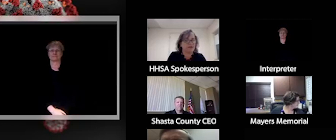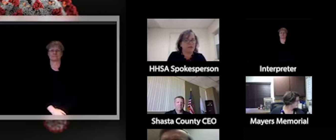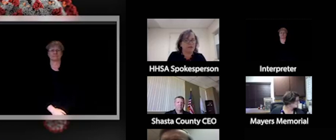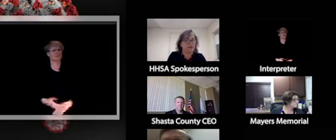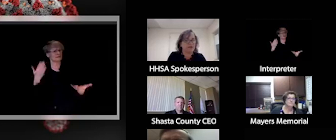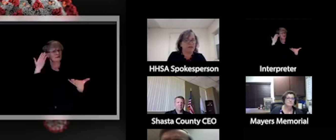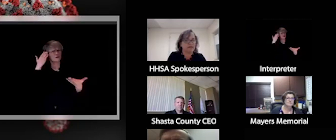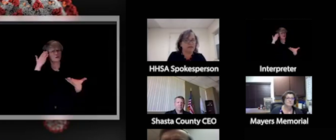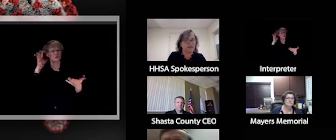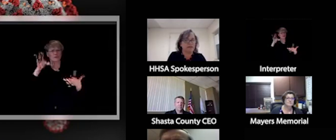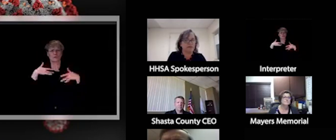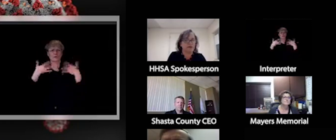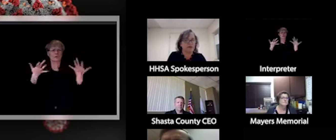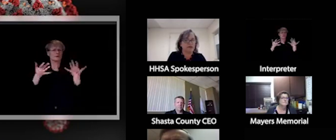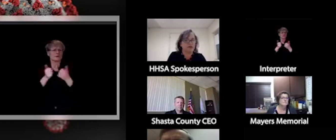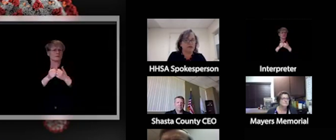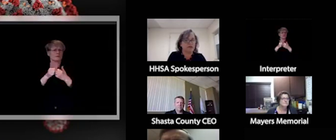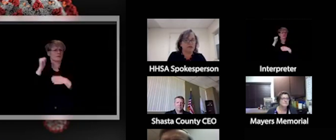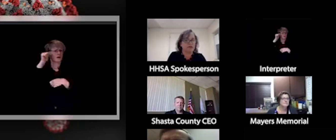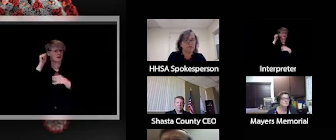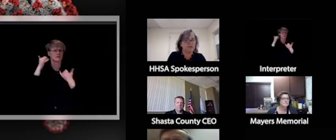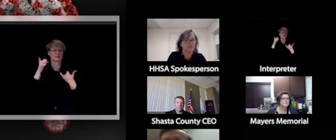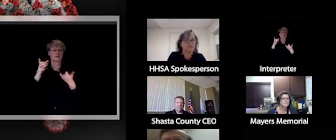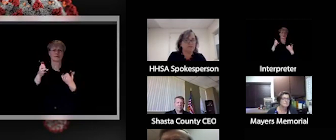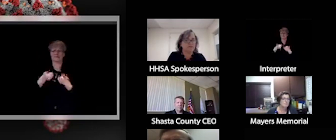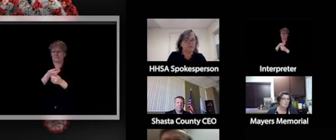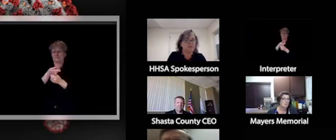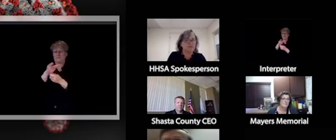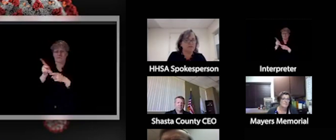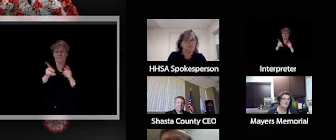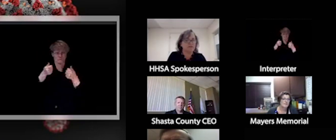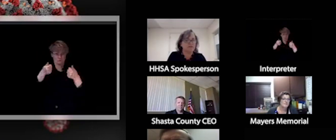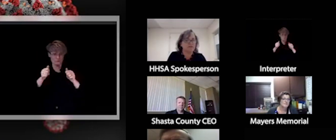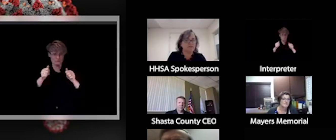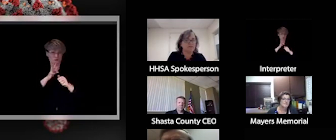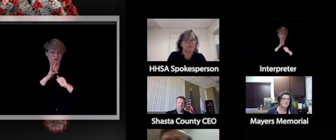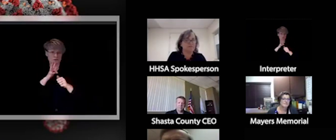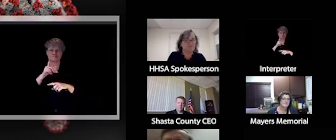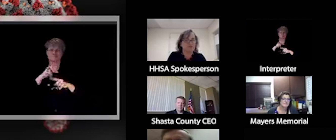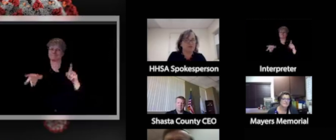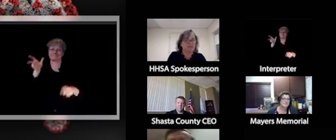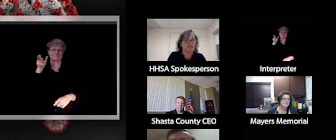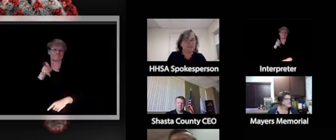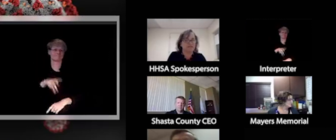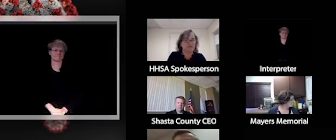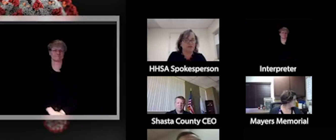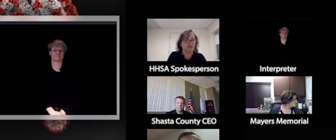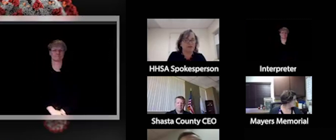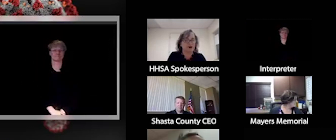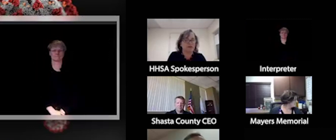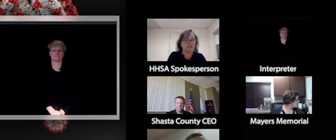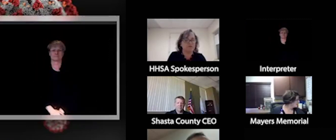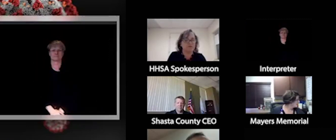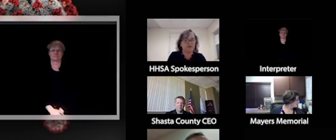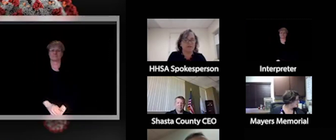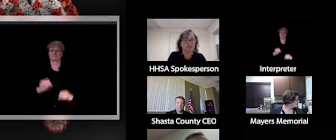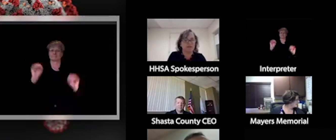today. There are a couple of people who can’t be heard. No idea, alright. Mark, do you have